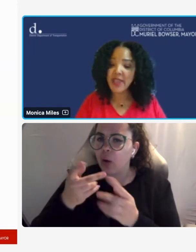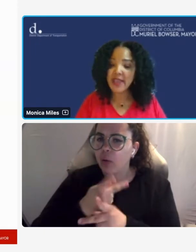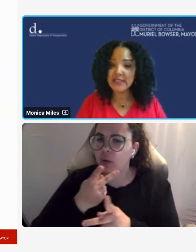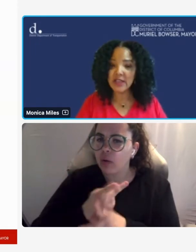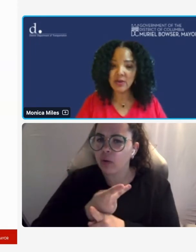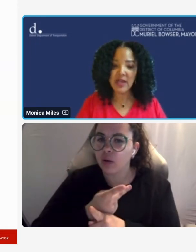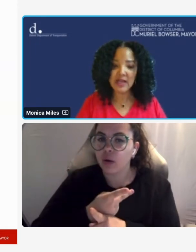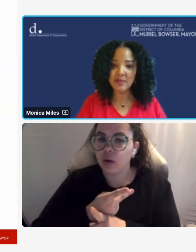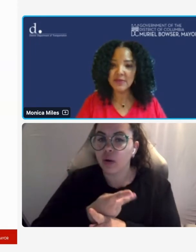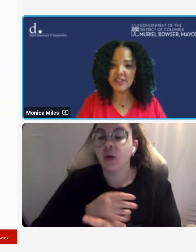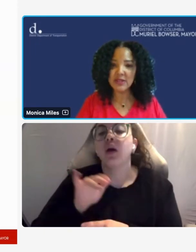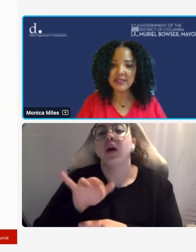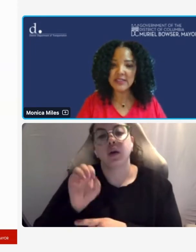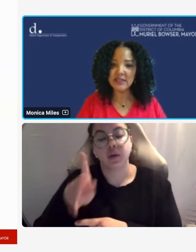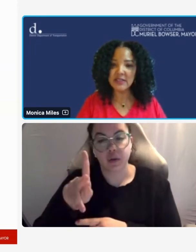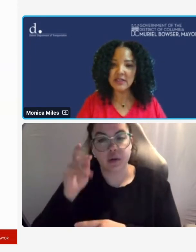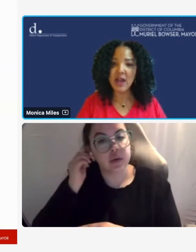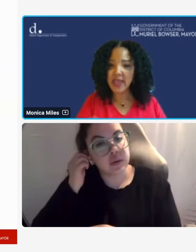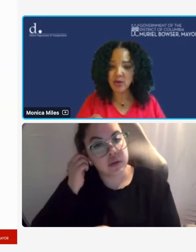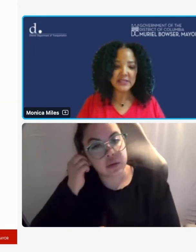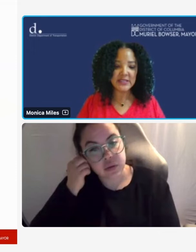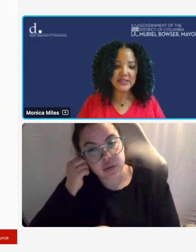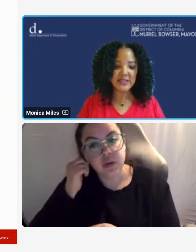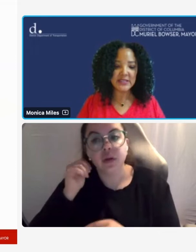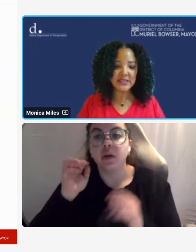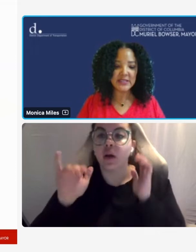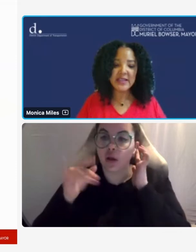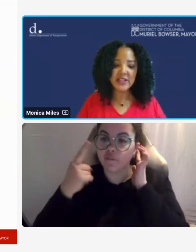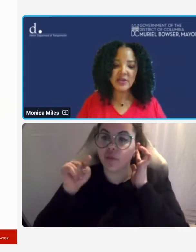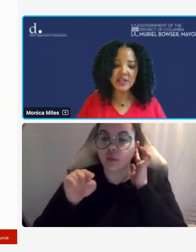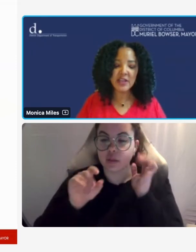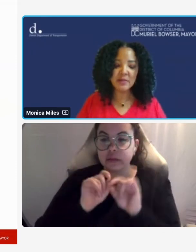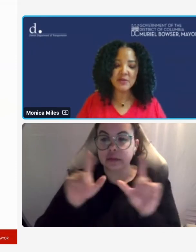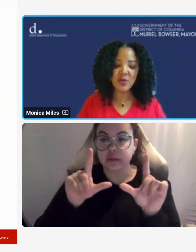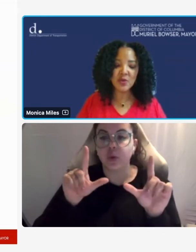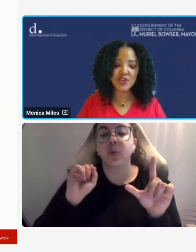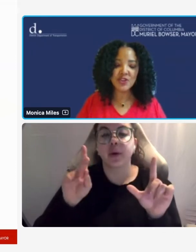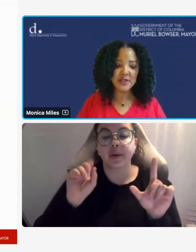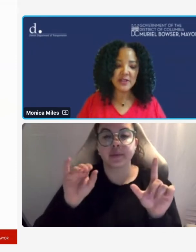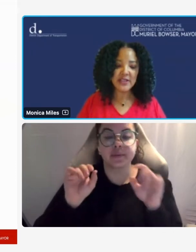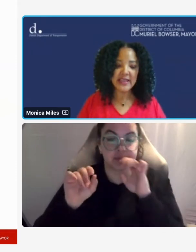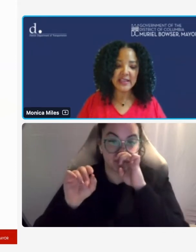okay so um so let's okay on this slide okay so the um so what you're going to be looking